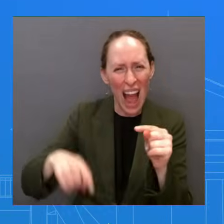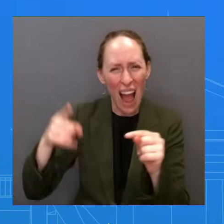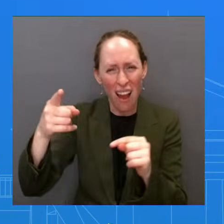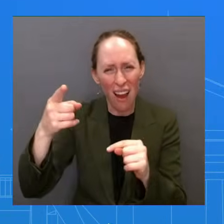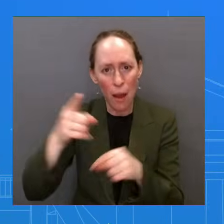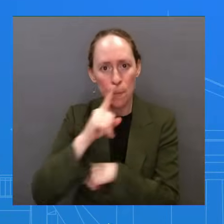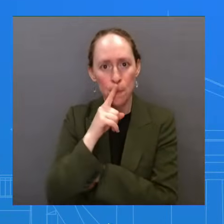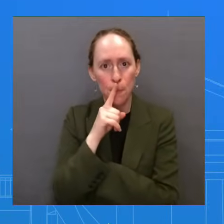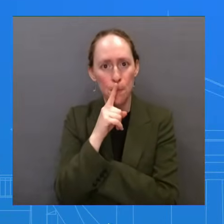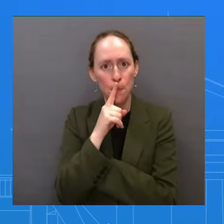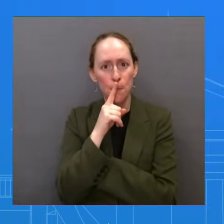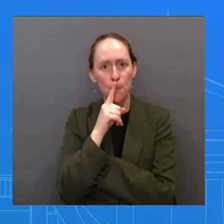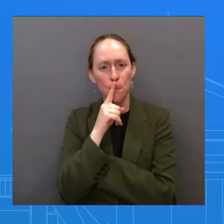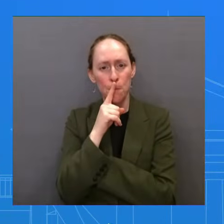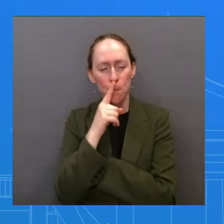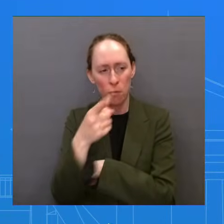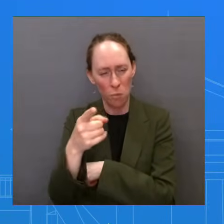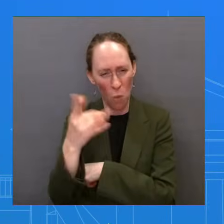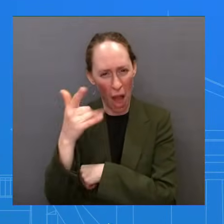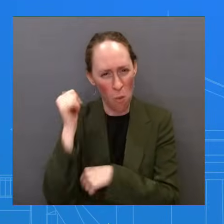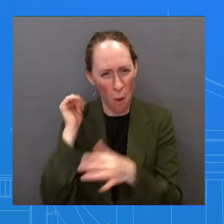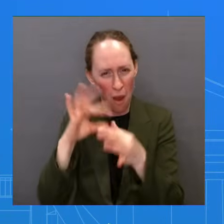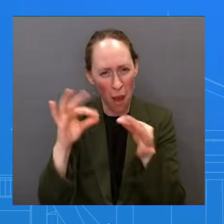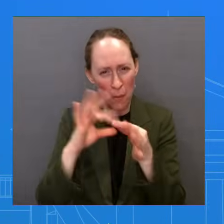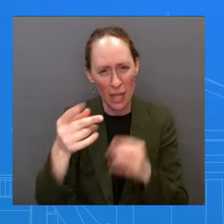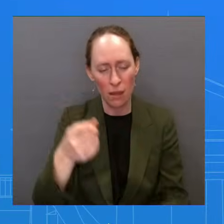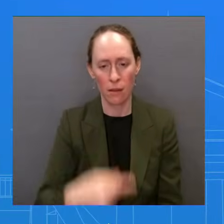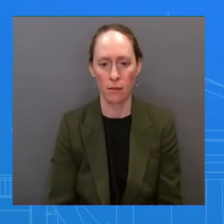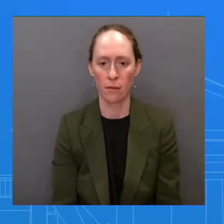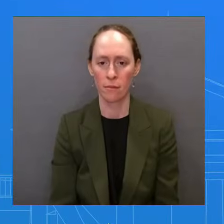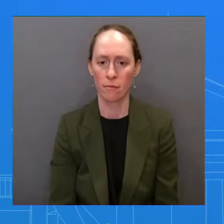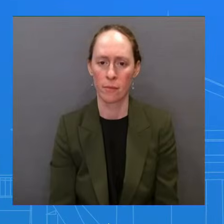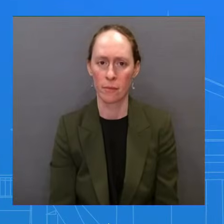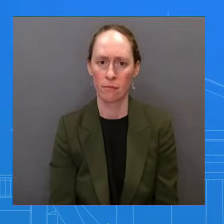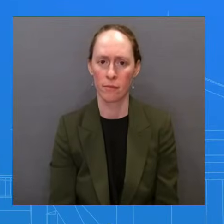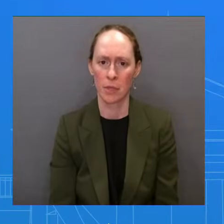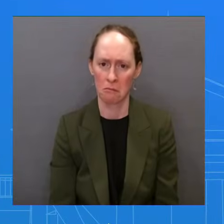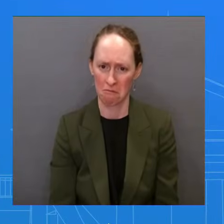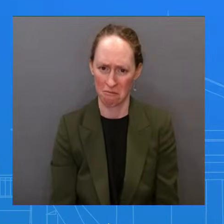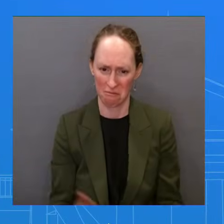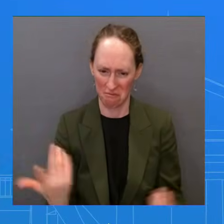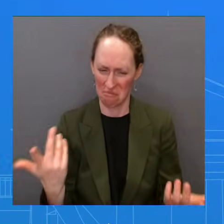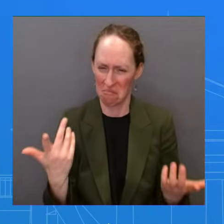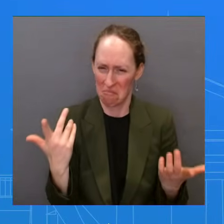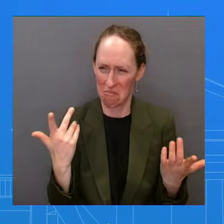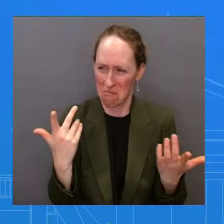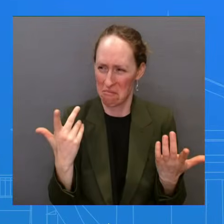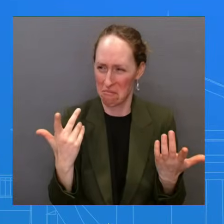this is something that we've done continuously now. This is nothing new that has been said from this podium. But this is a President